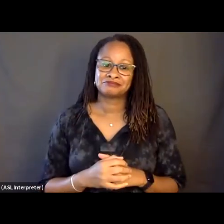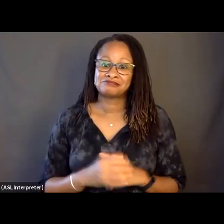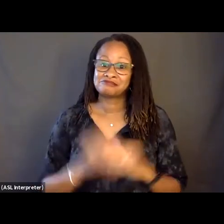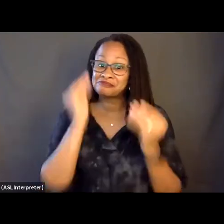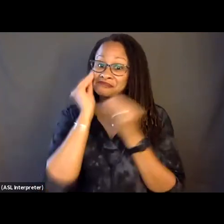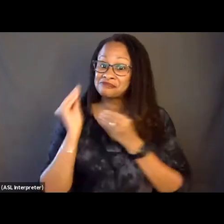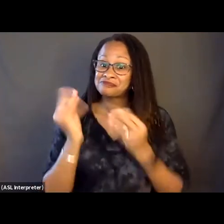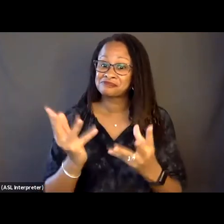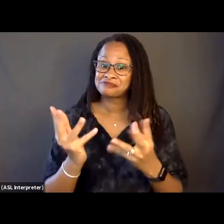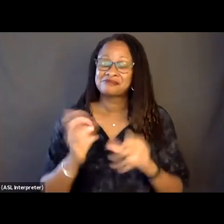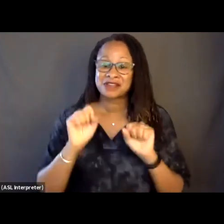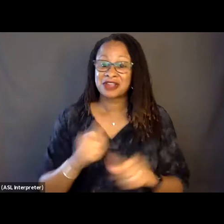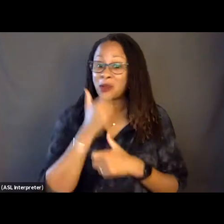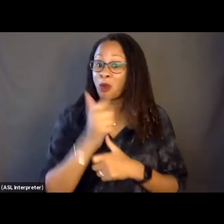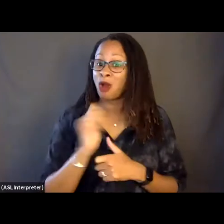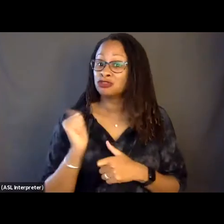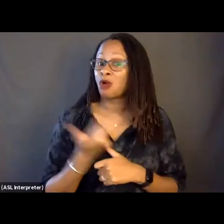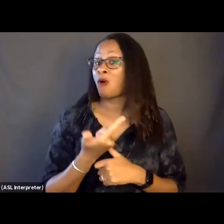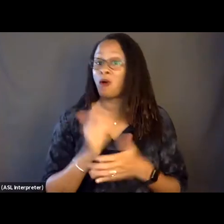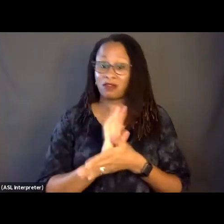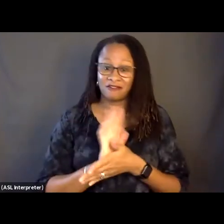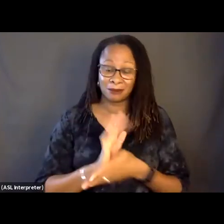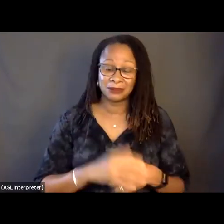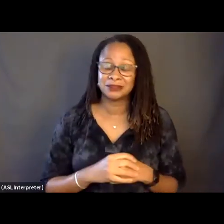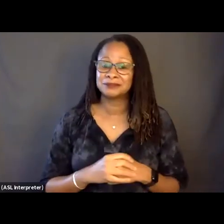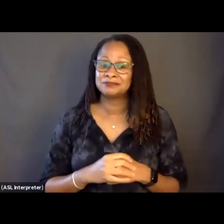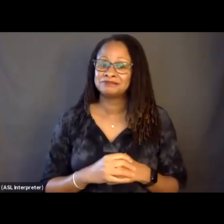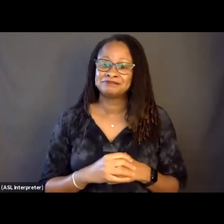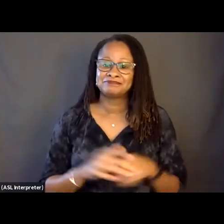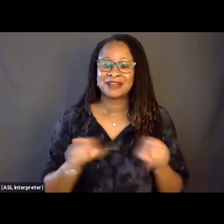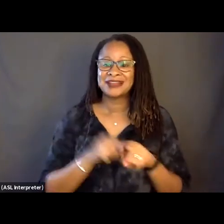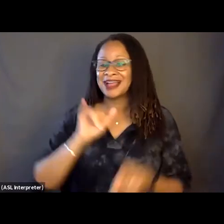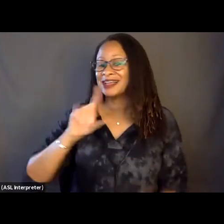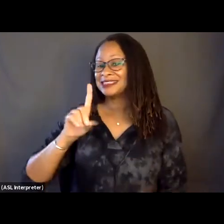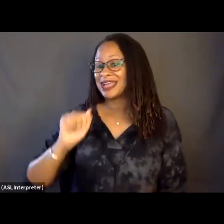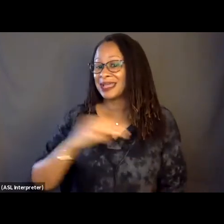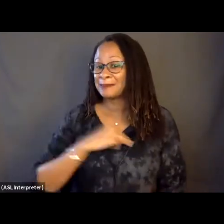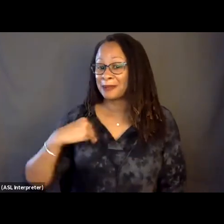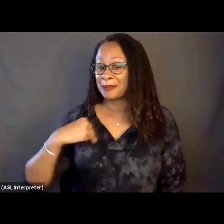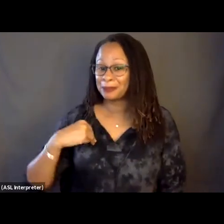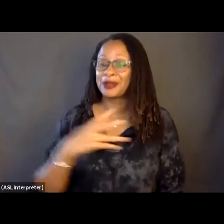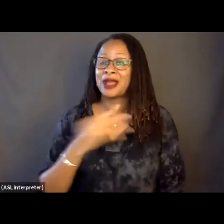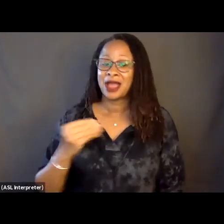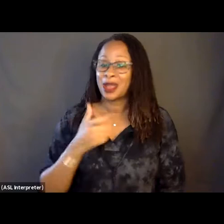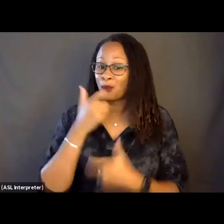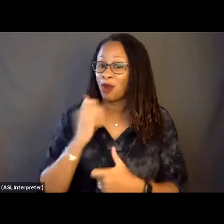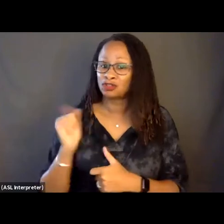you can watch all of our films as an IDA member, and watch all of these conversations,